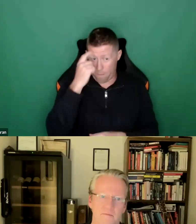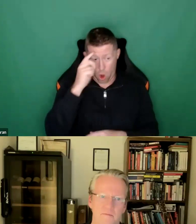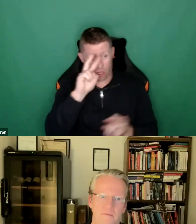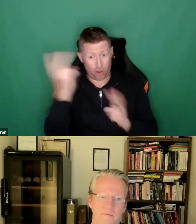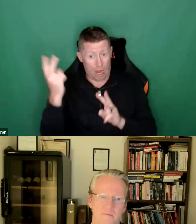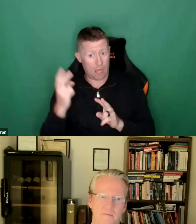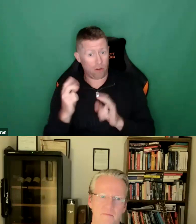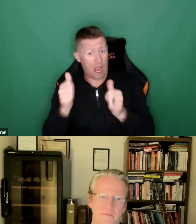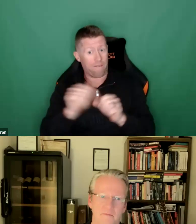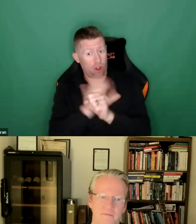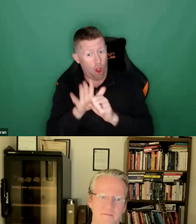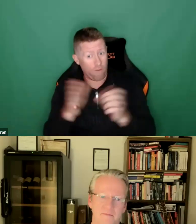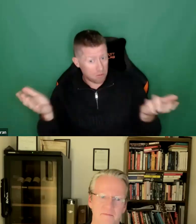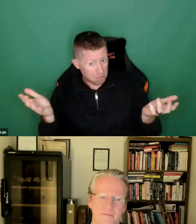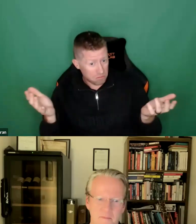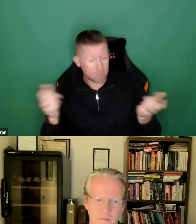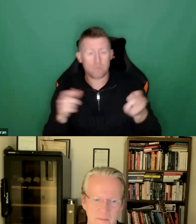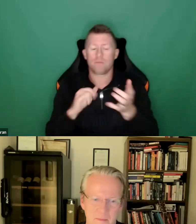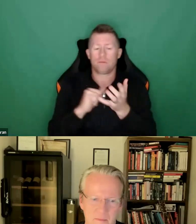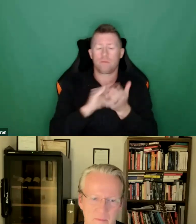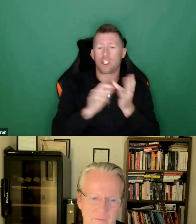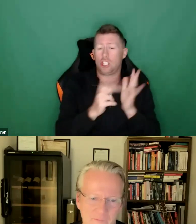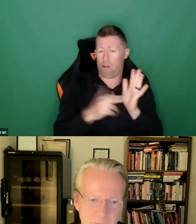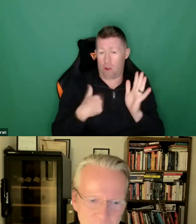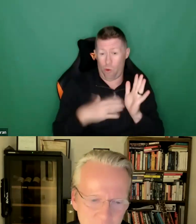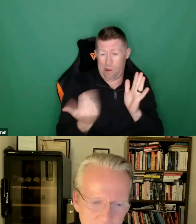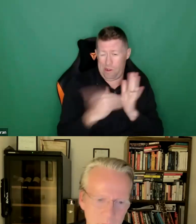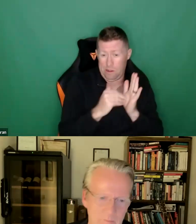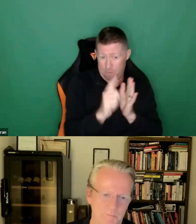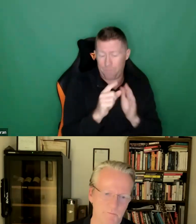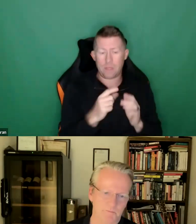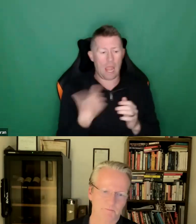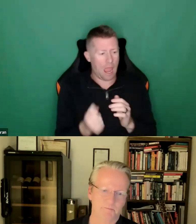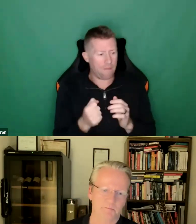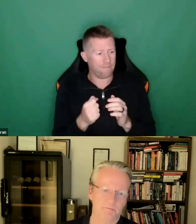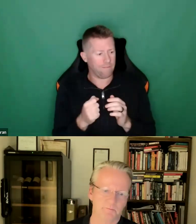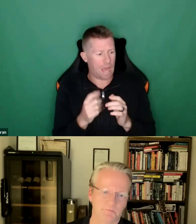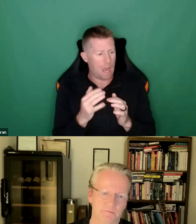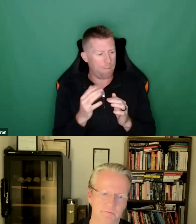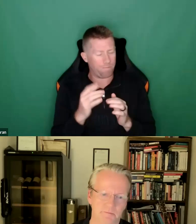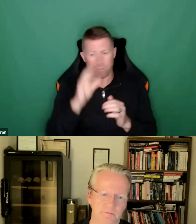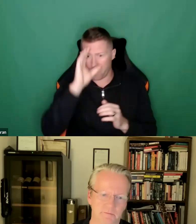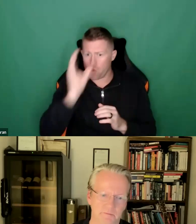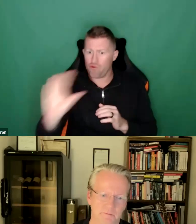attitudes, the younger parents have got different expectations now, maybe we all are thinking a bit differently after COVID,